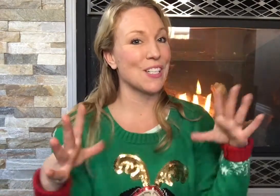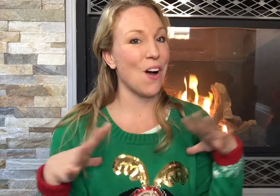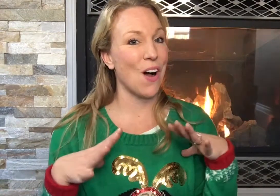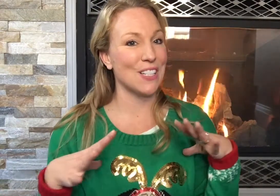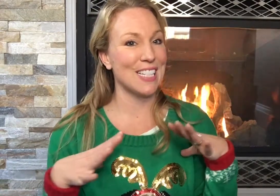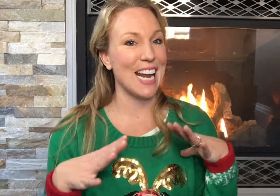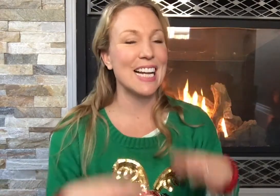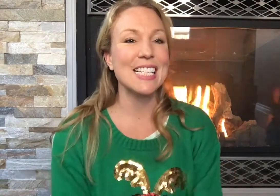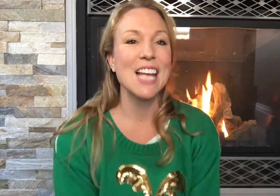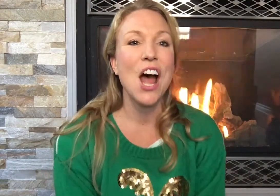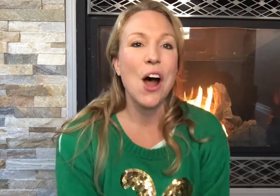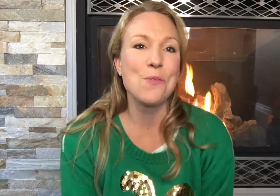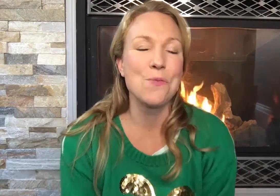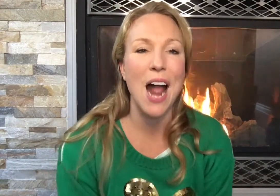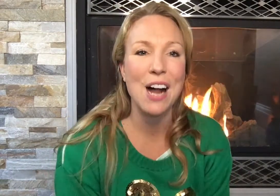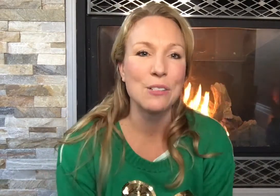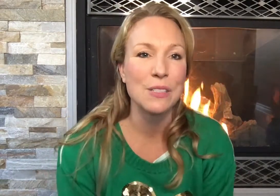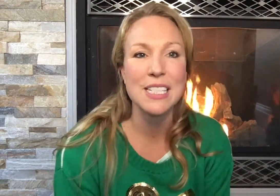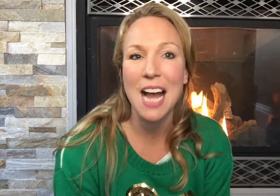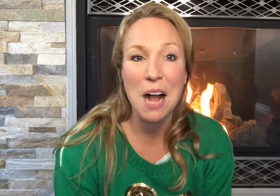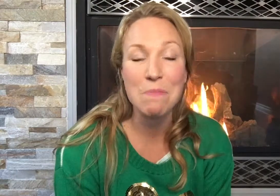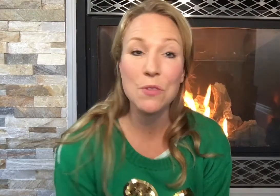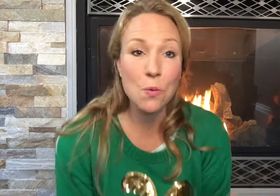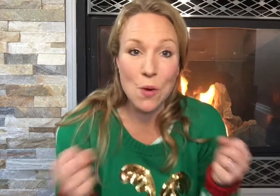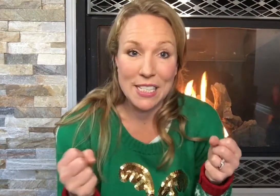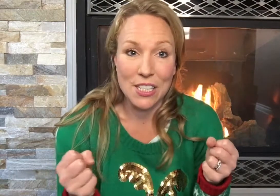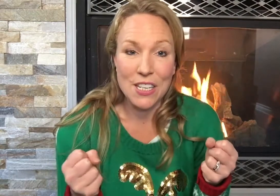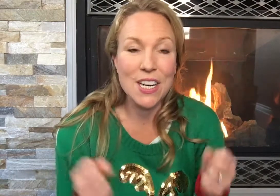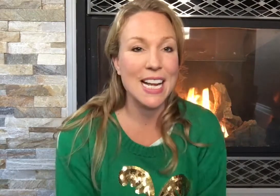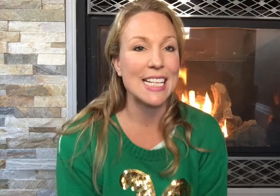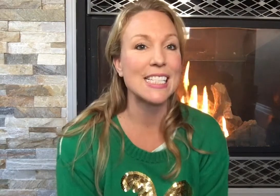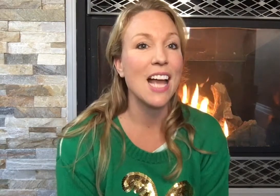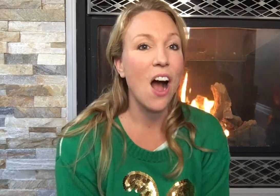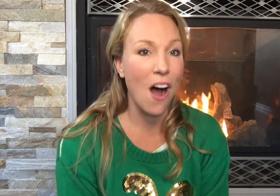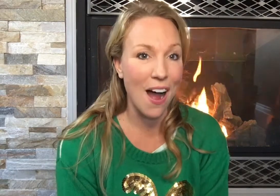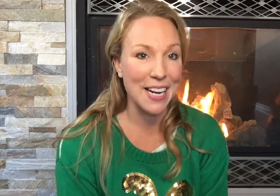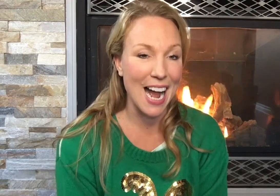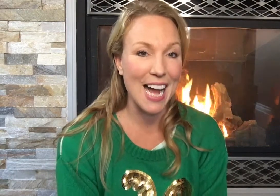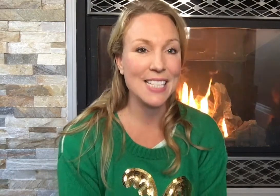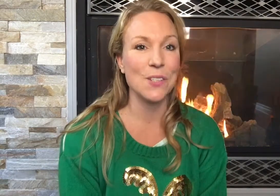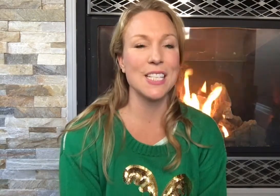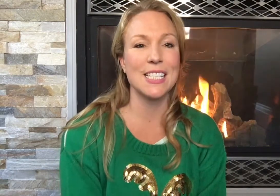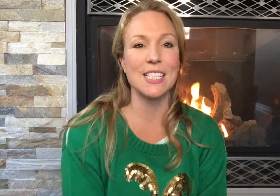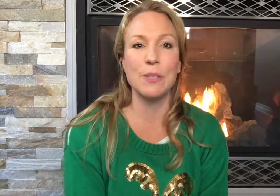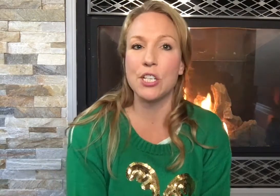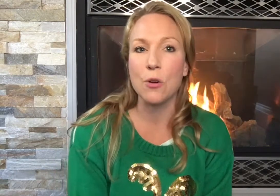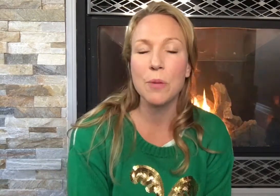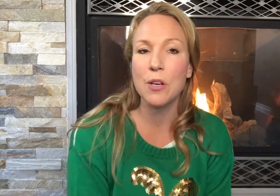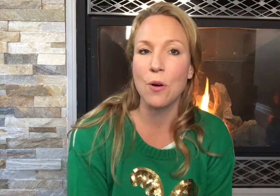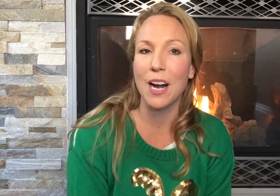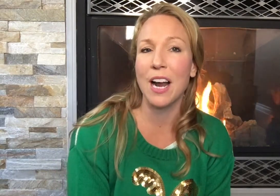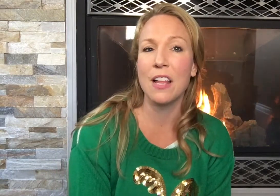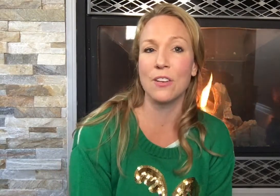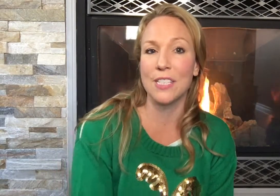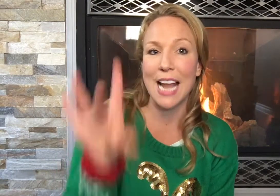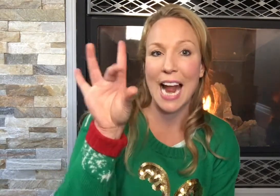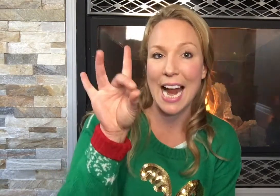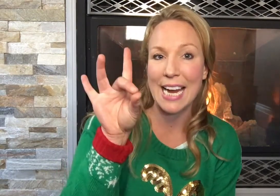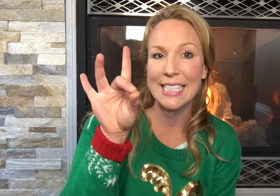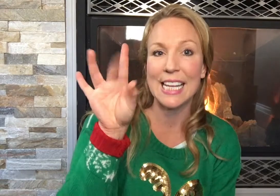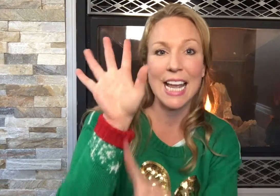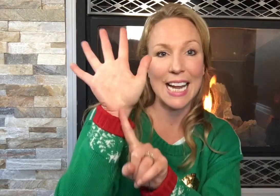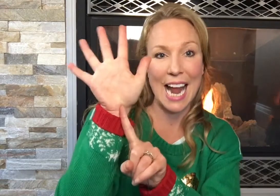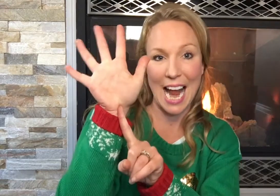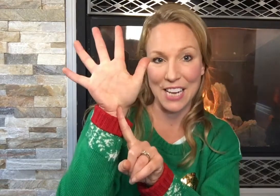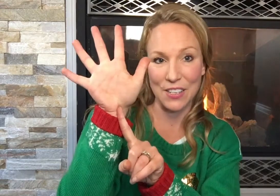HOLIDAYS around the WINTER is HANUKKAH, so this is, we show the MENORAH. There's EIGHT CANDLES,